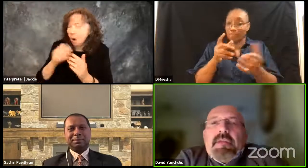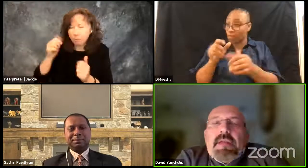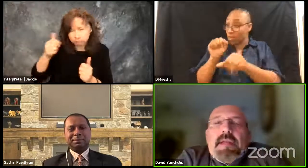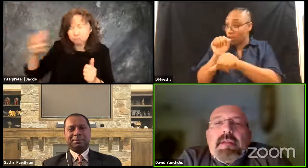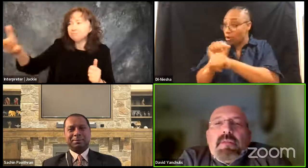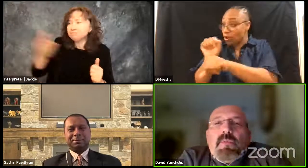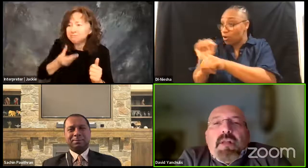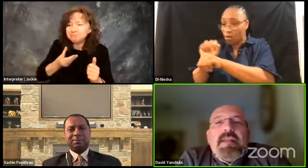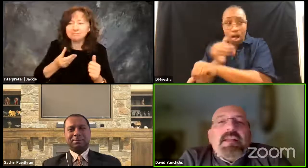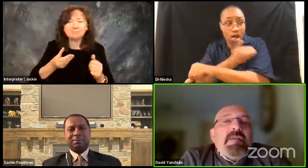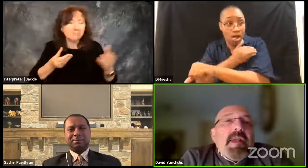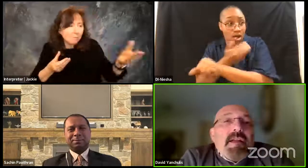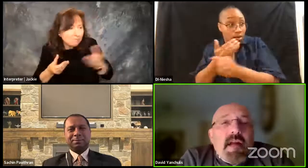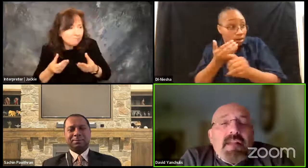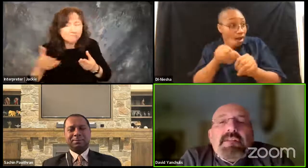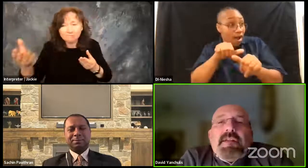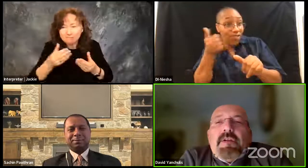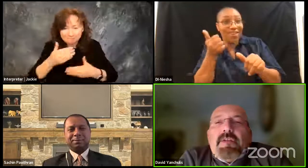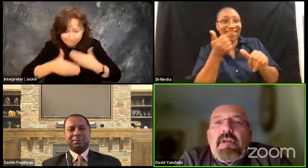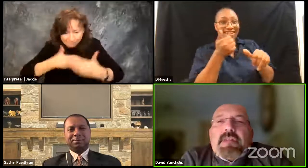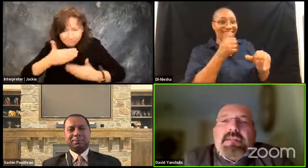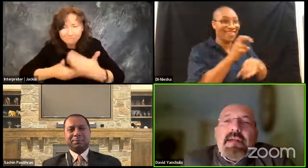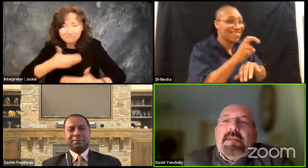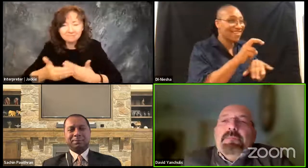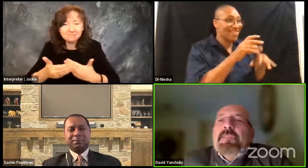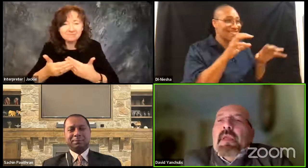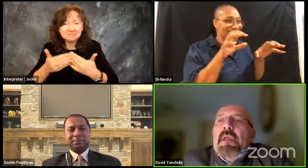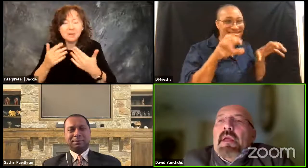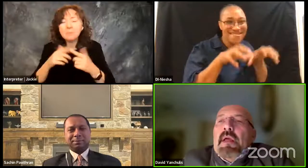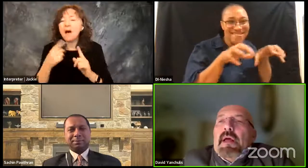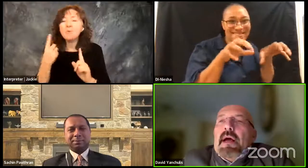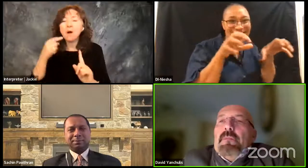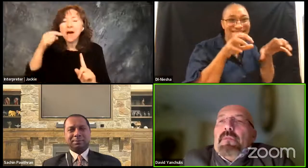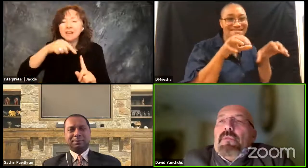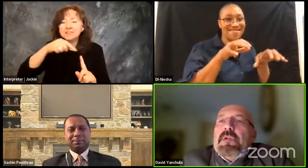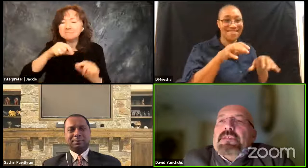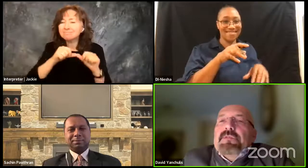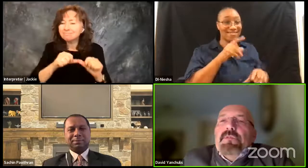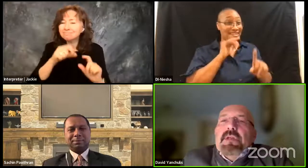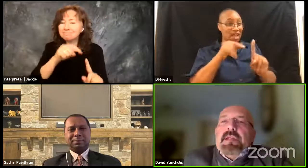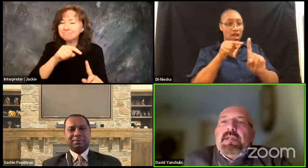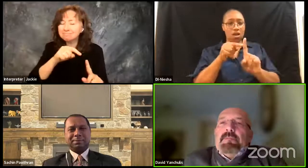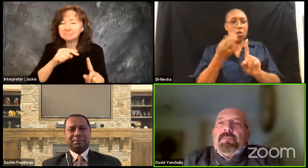month. And the one thing that remained constant, though, throughout that time, was really the